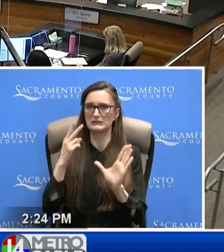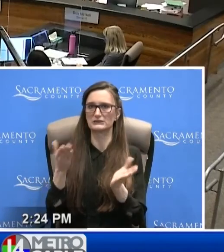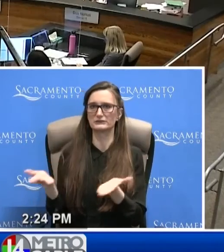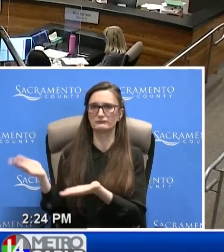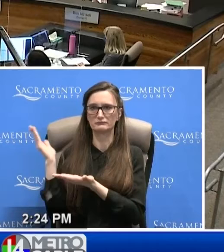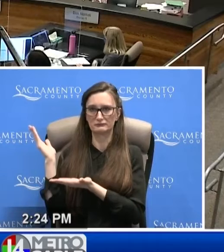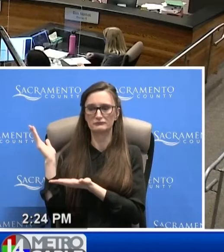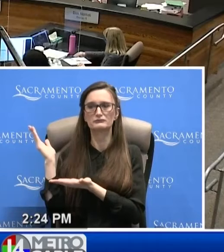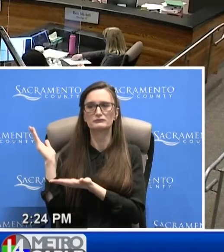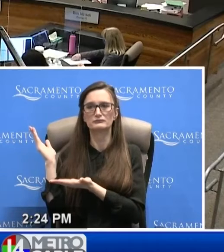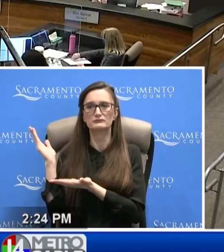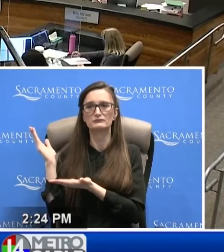Terrible second.